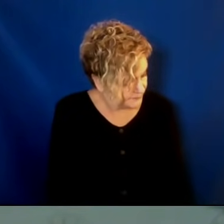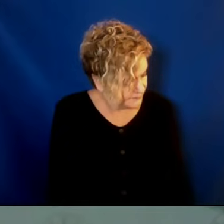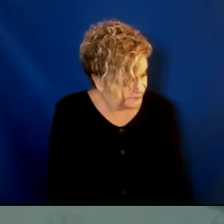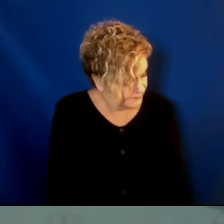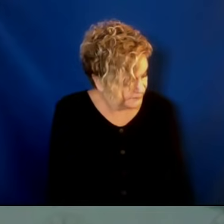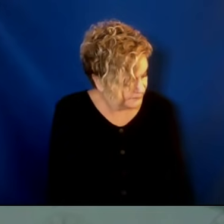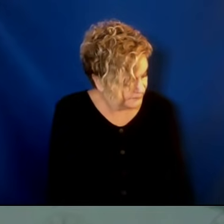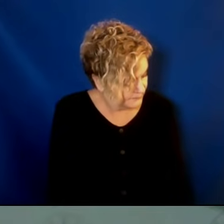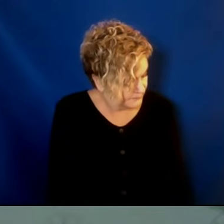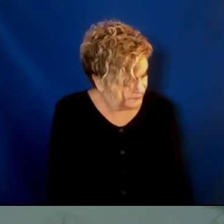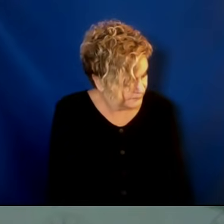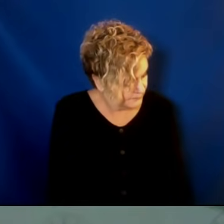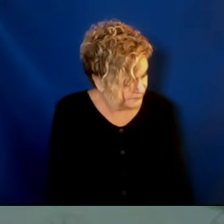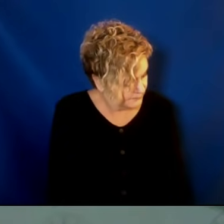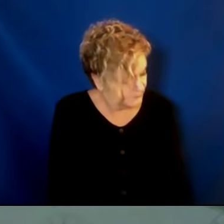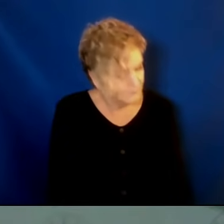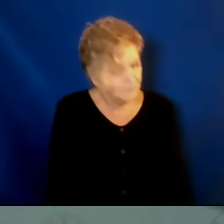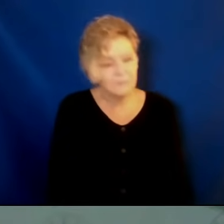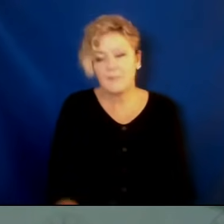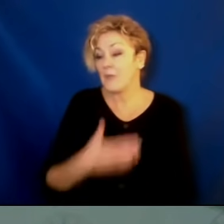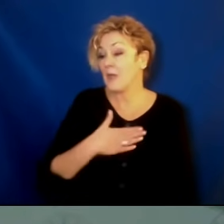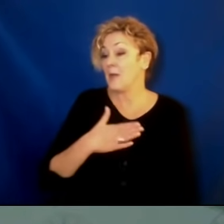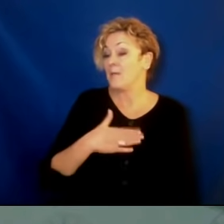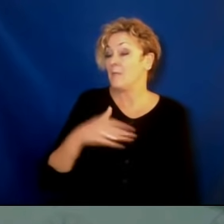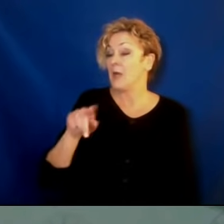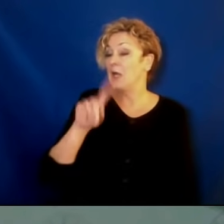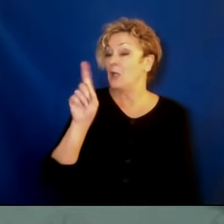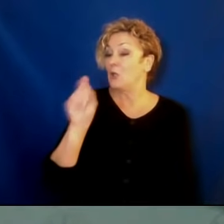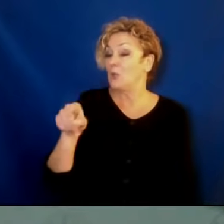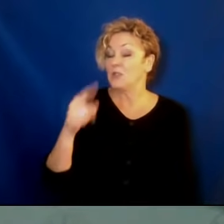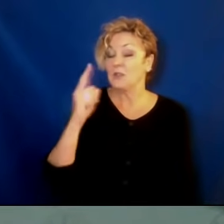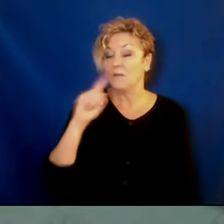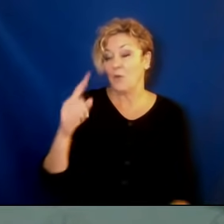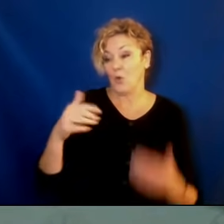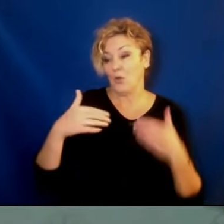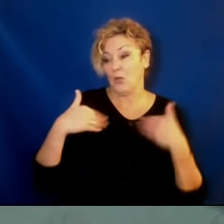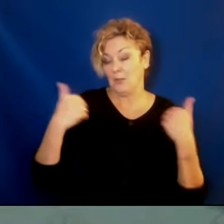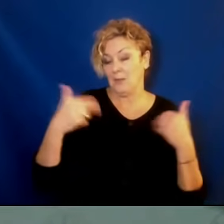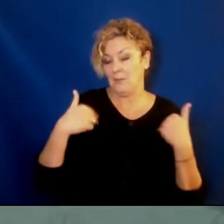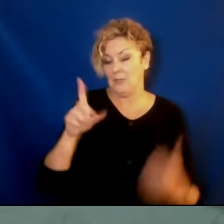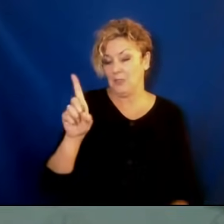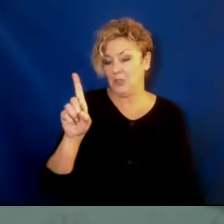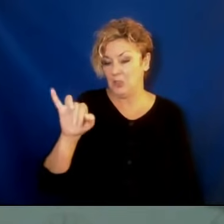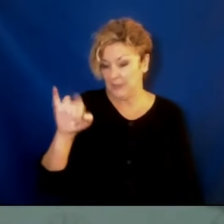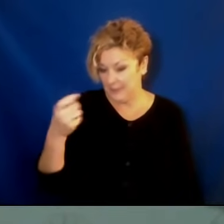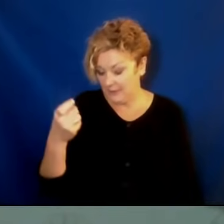of reaching people who have COVID-19 or may have been exposed to